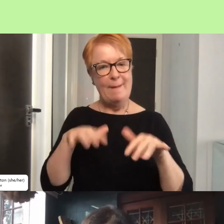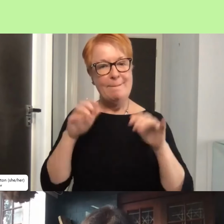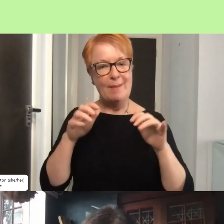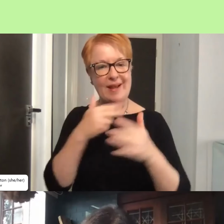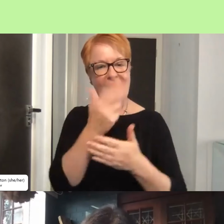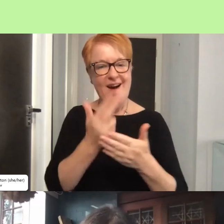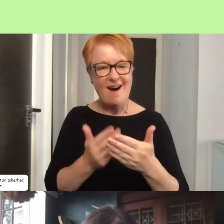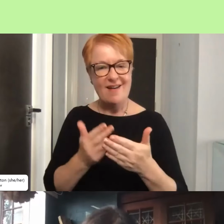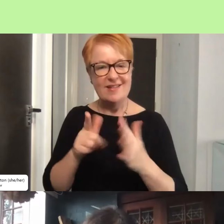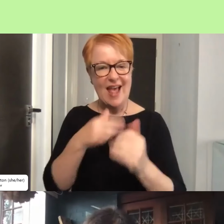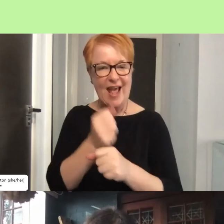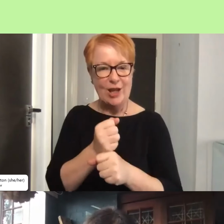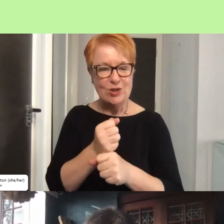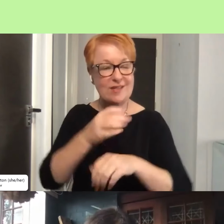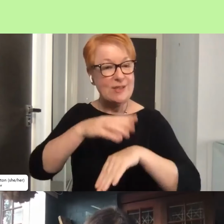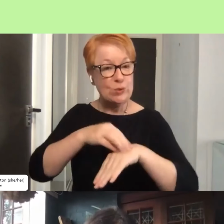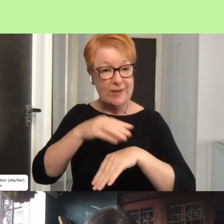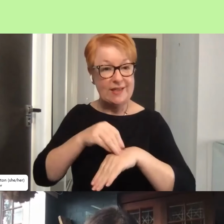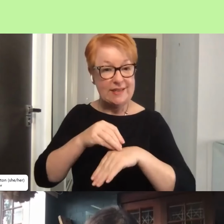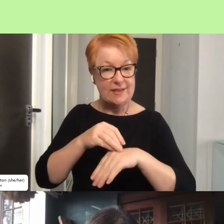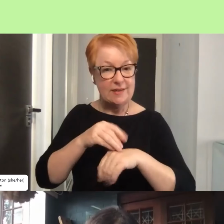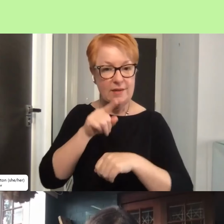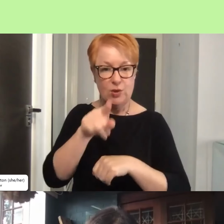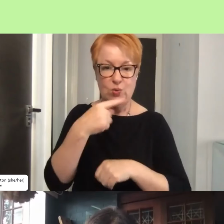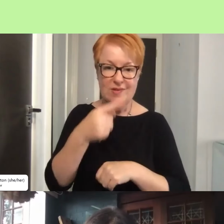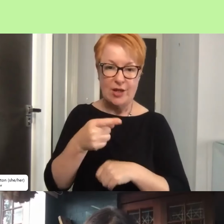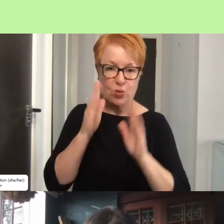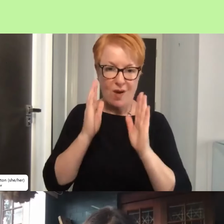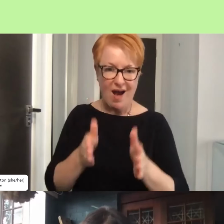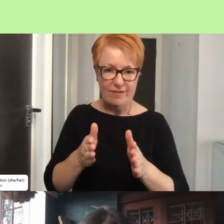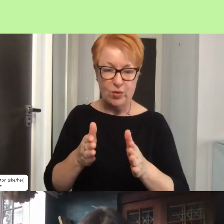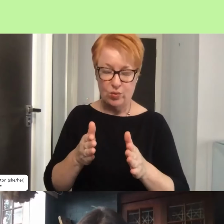And you've mentioned that you had to, quote, “totally rebuild the organisation, in order